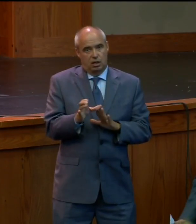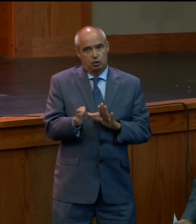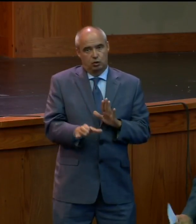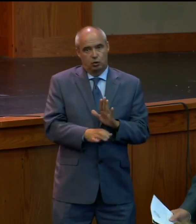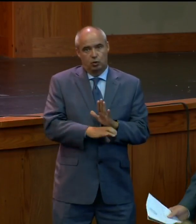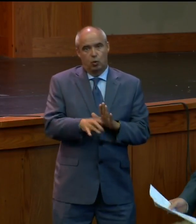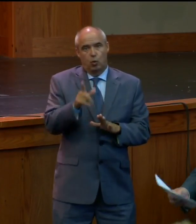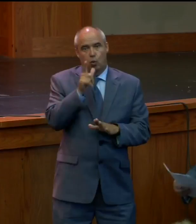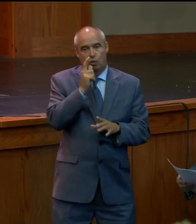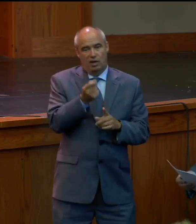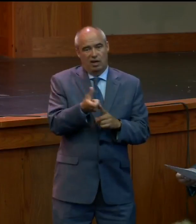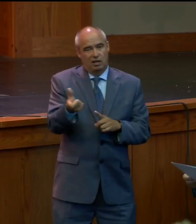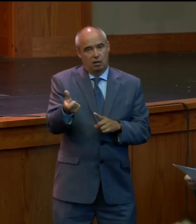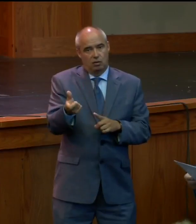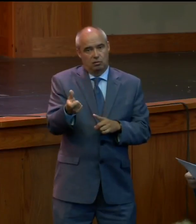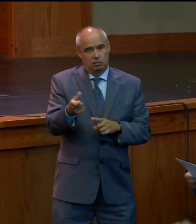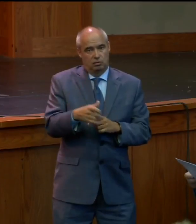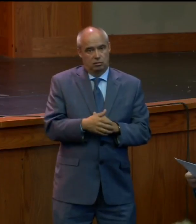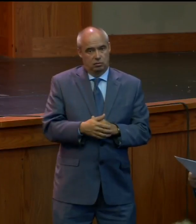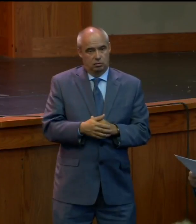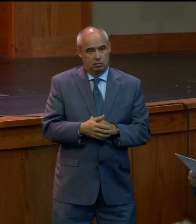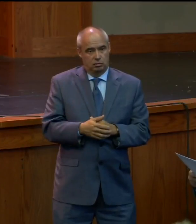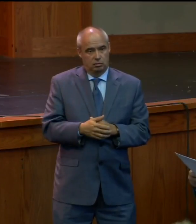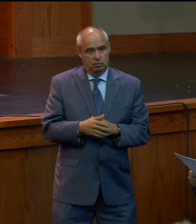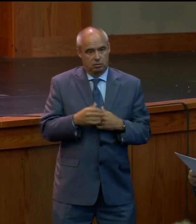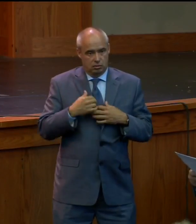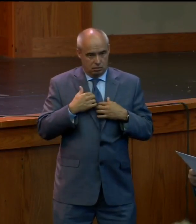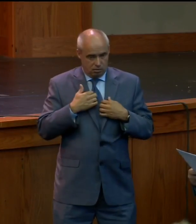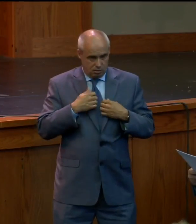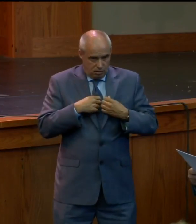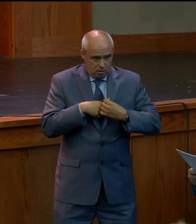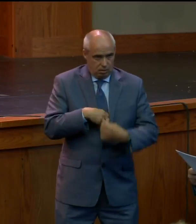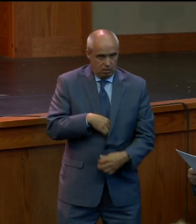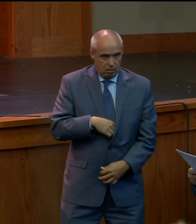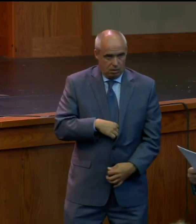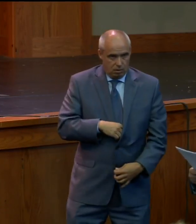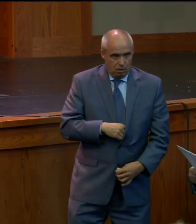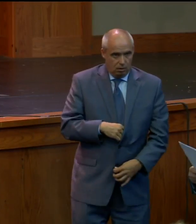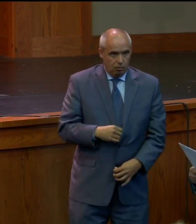AND BY THAT, I'LL JUST GO AHEAD AND READ THIS.